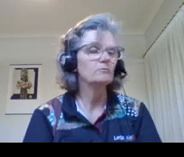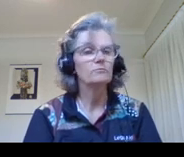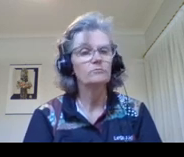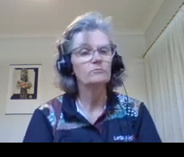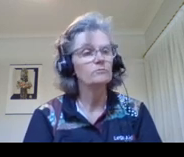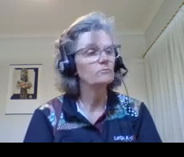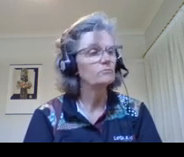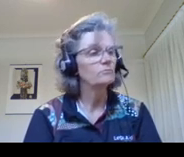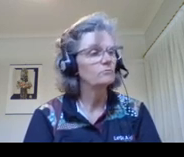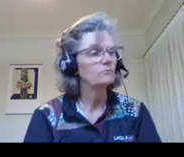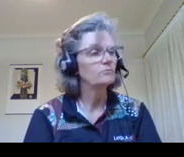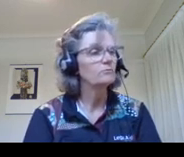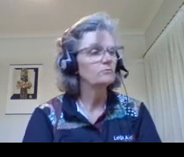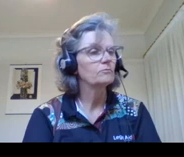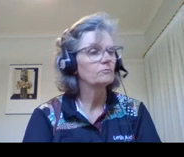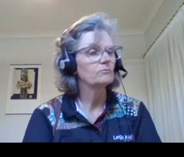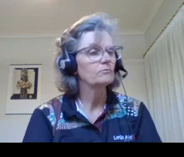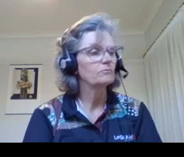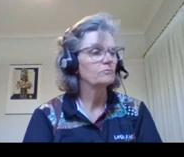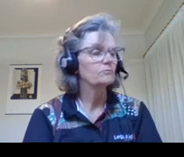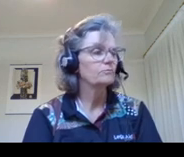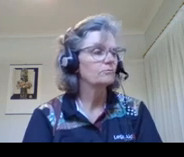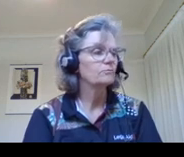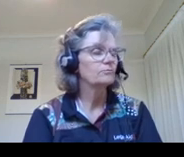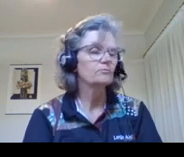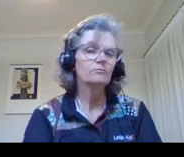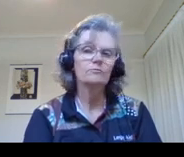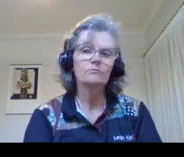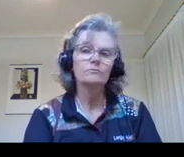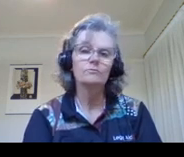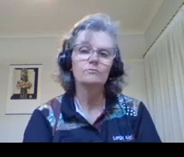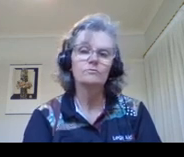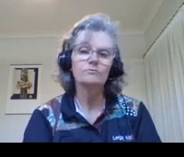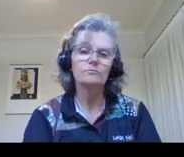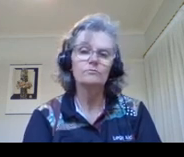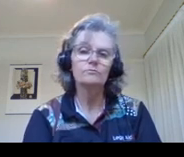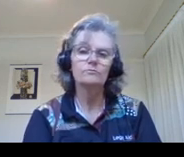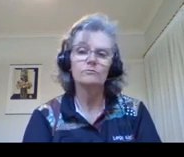to help or if they can't give you the final resolution they can give you a referral services